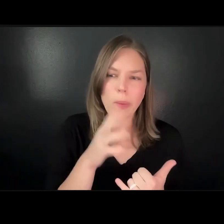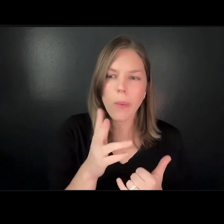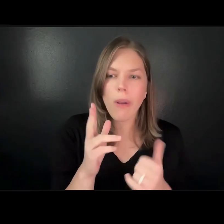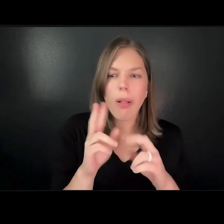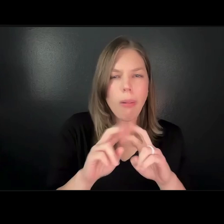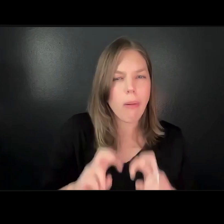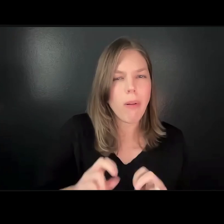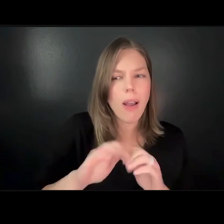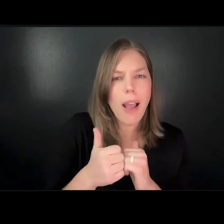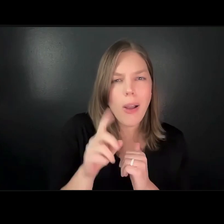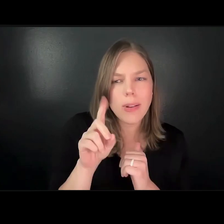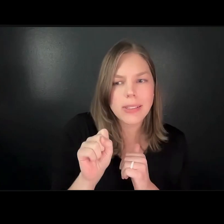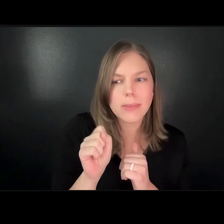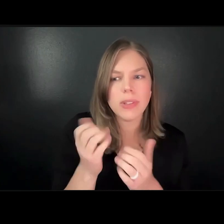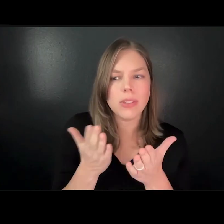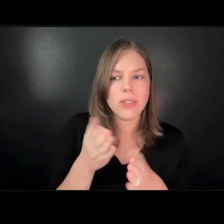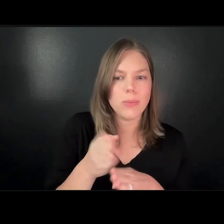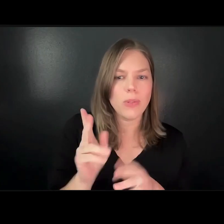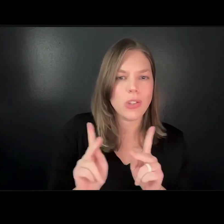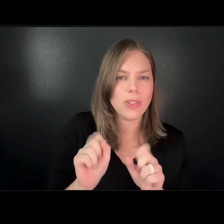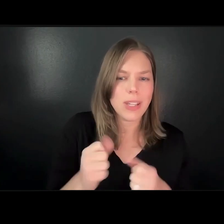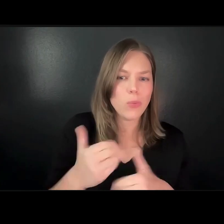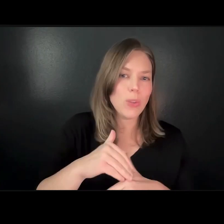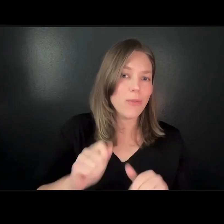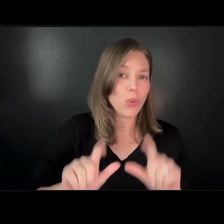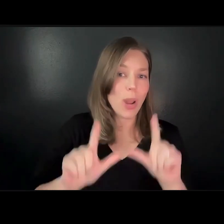So today, we're going to dive in to how student services